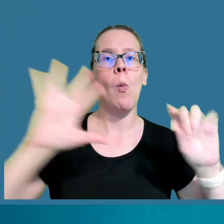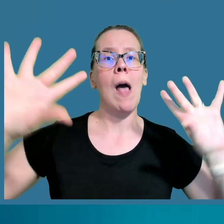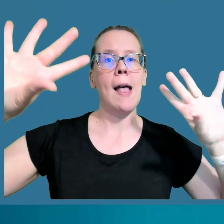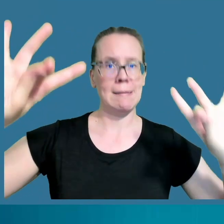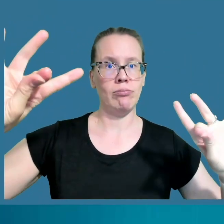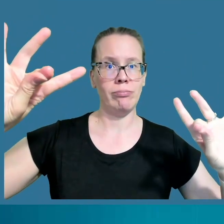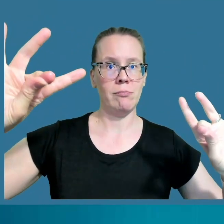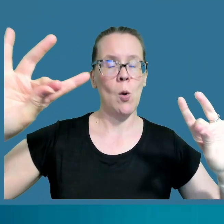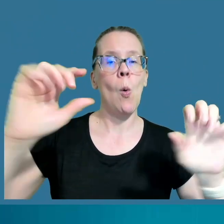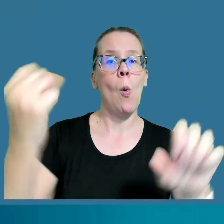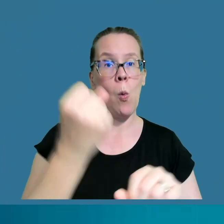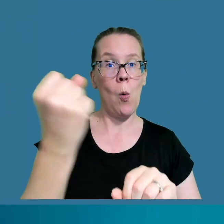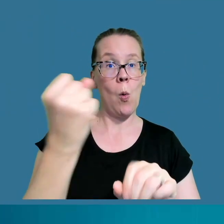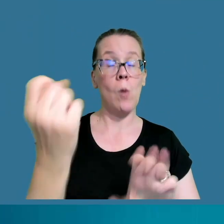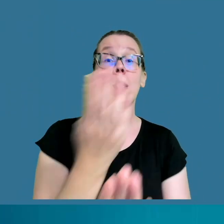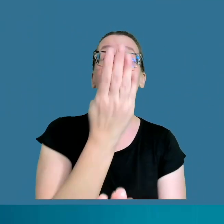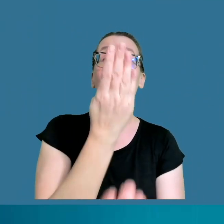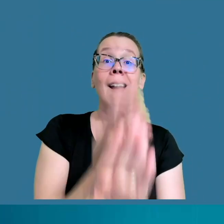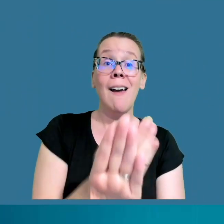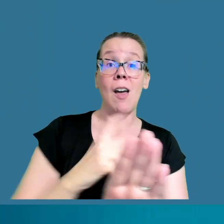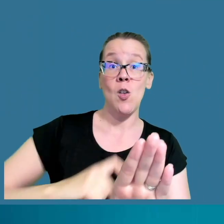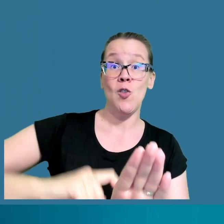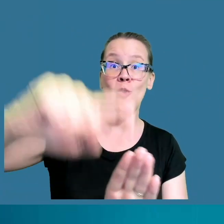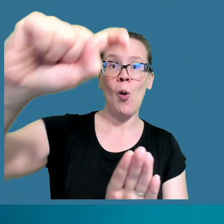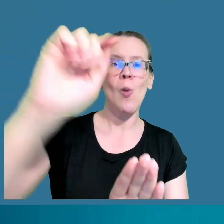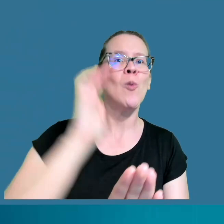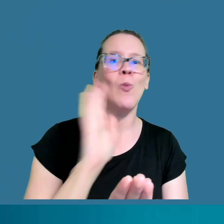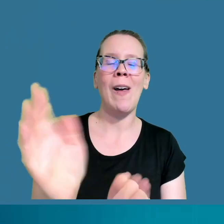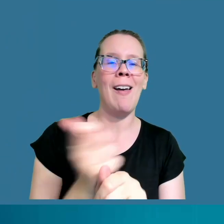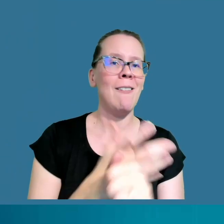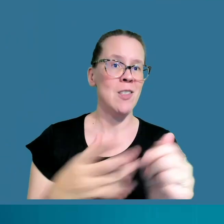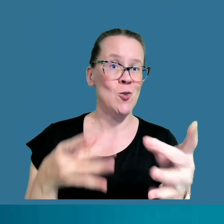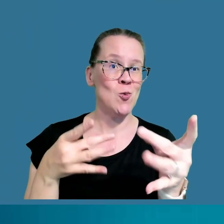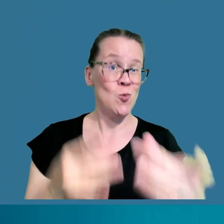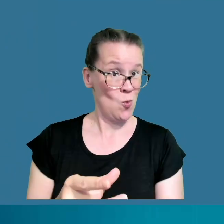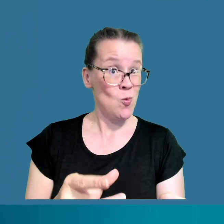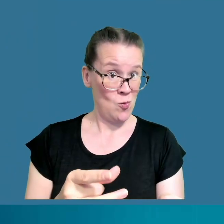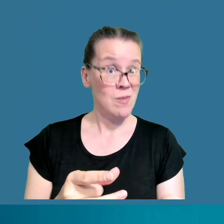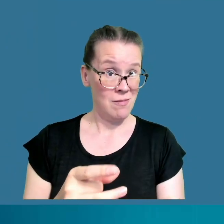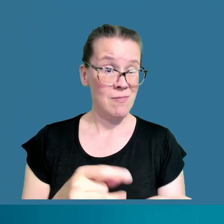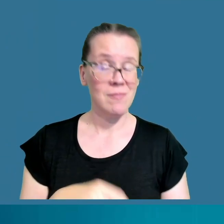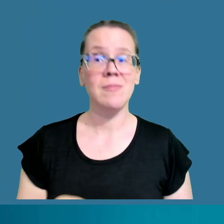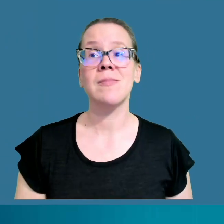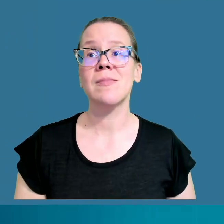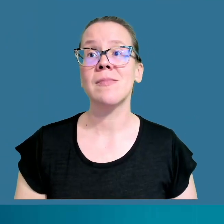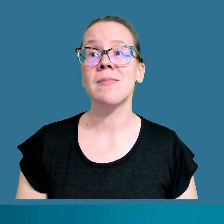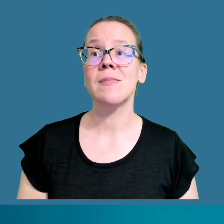And again our goal is for you to be successful. So if you stitch everything down, and it's held in place, then you're not going to have